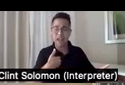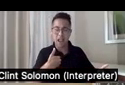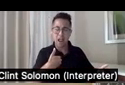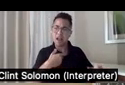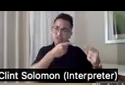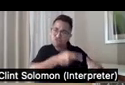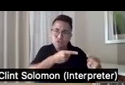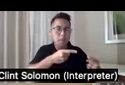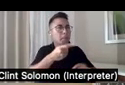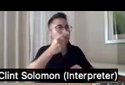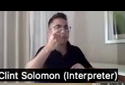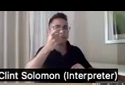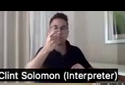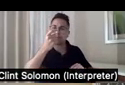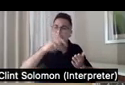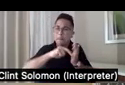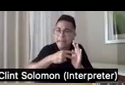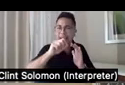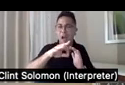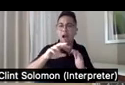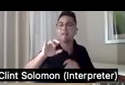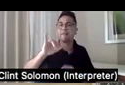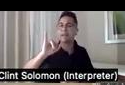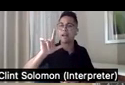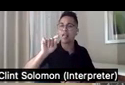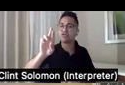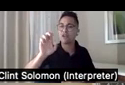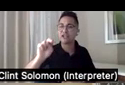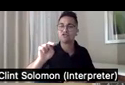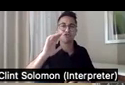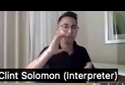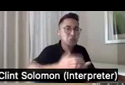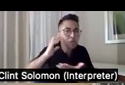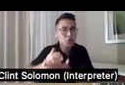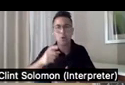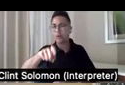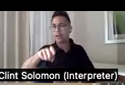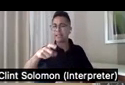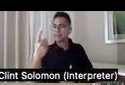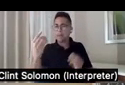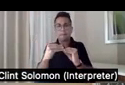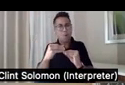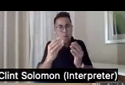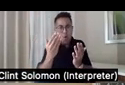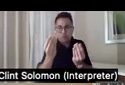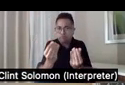illustrations so we need something more concrete we need the objects the objects support